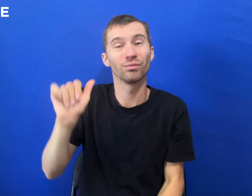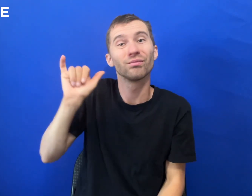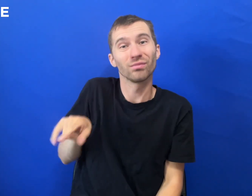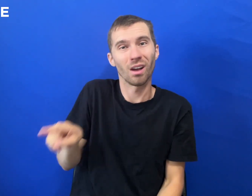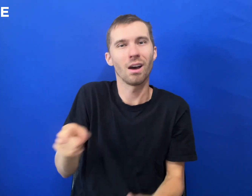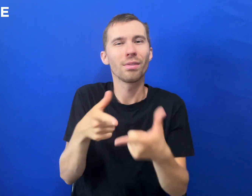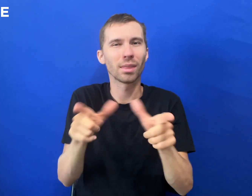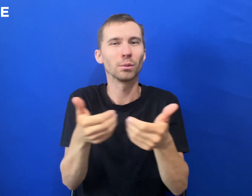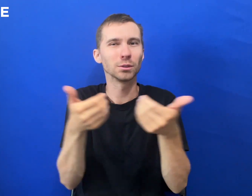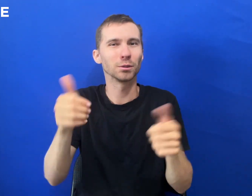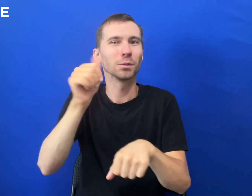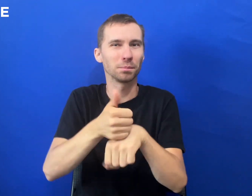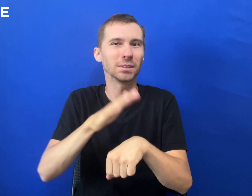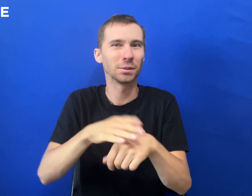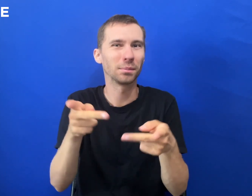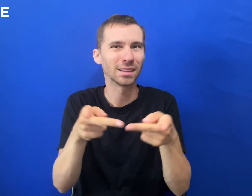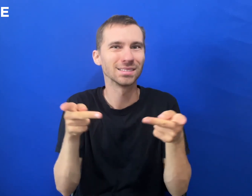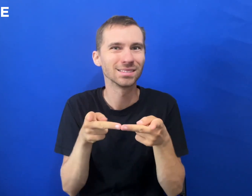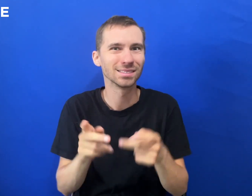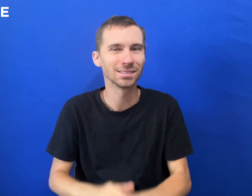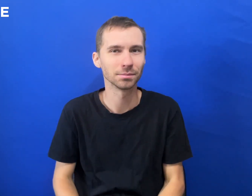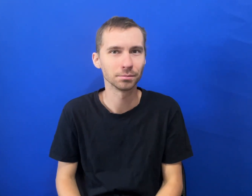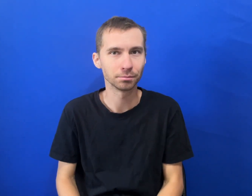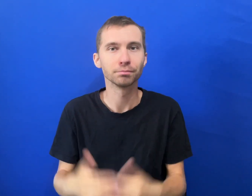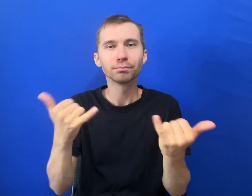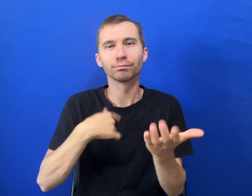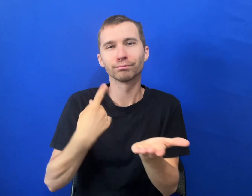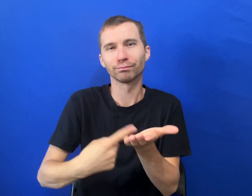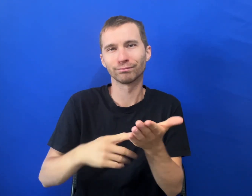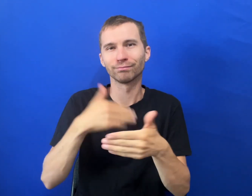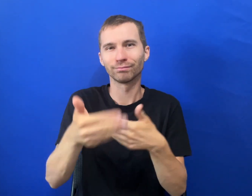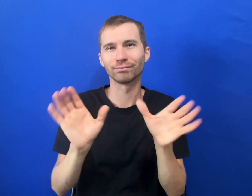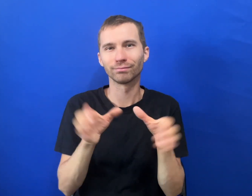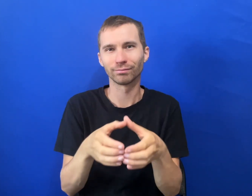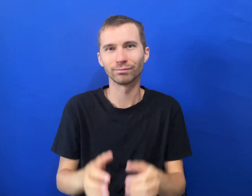That's language separation based on place. Now, I'm going to discuss the next category.